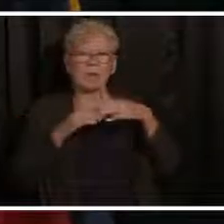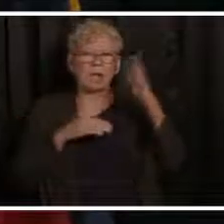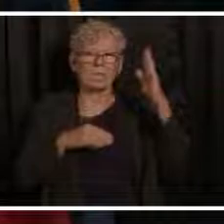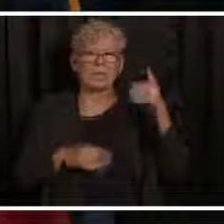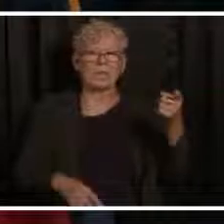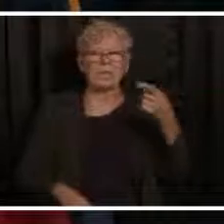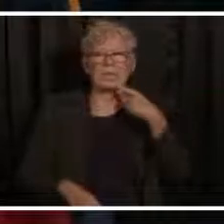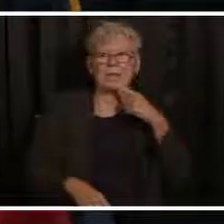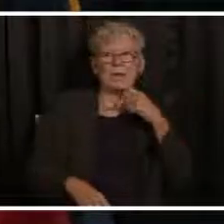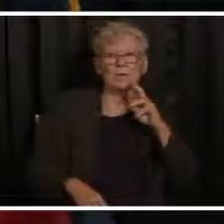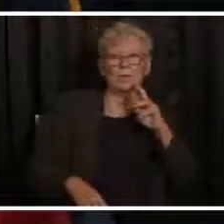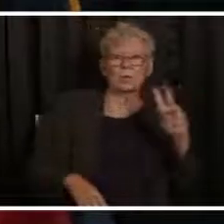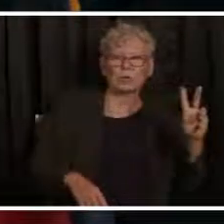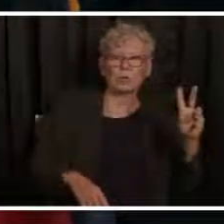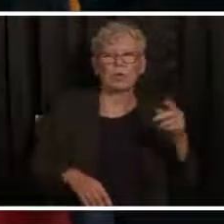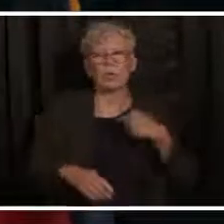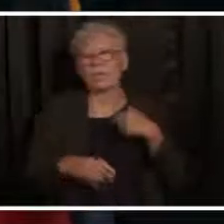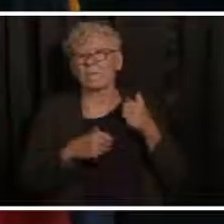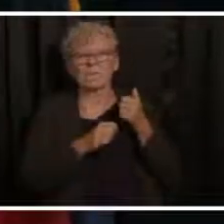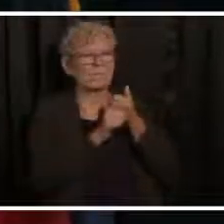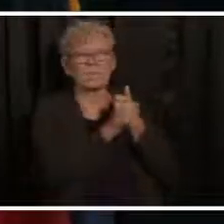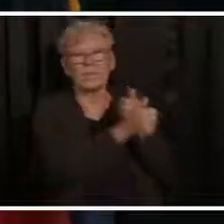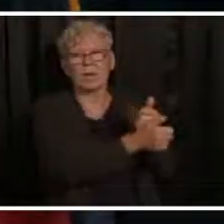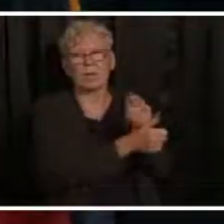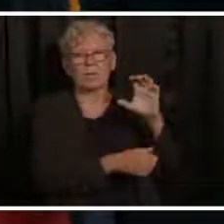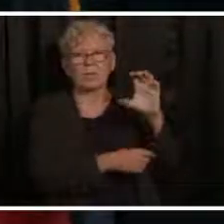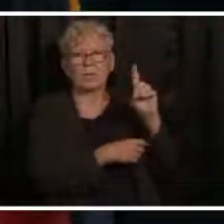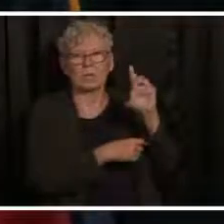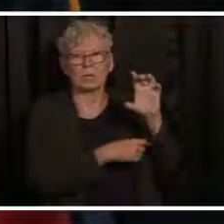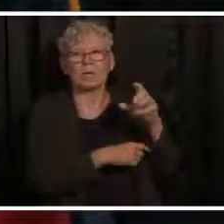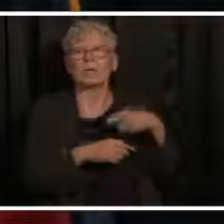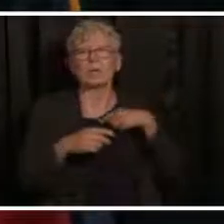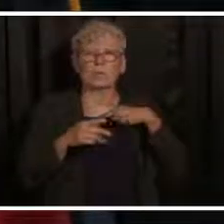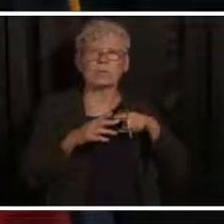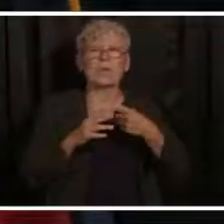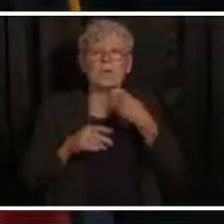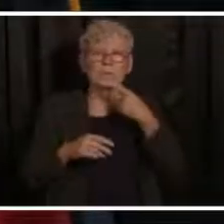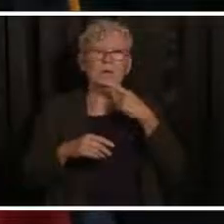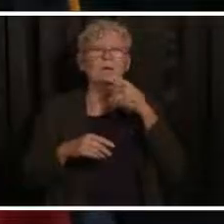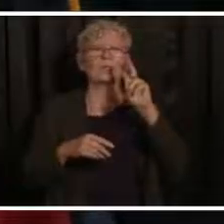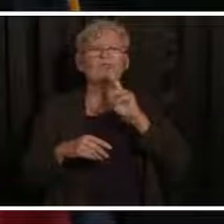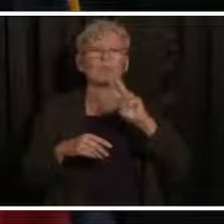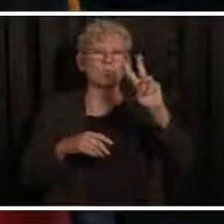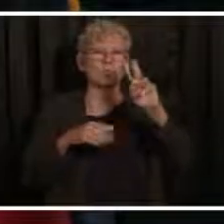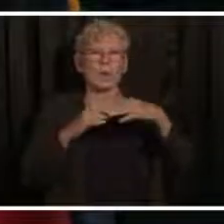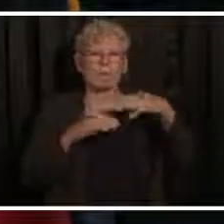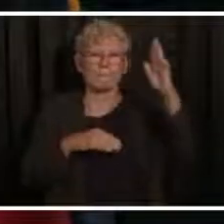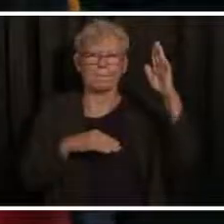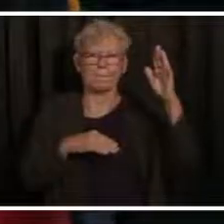recommending two and up. It is of course up to individuals and families and schools uh exactly how they integrate mask